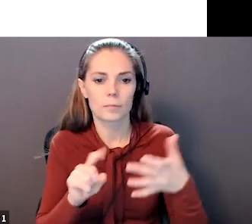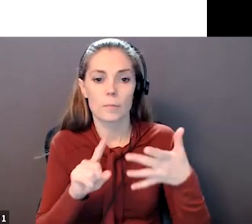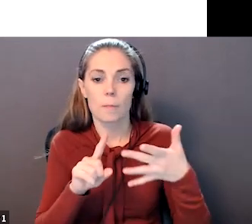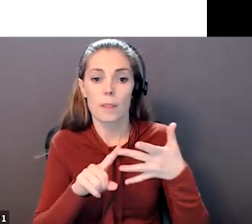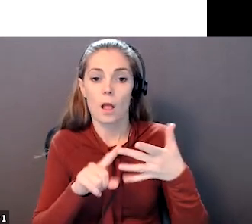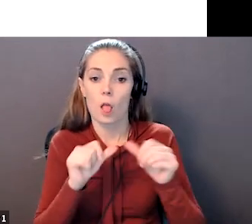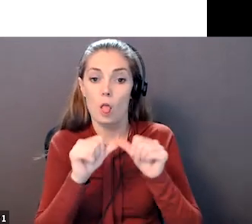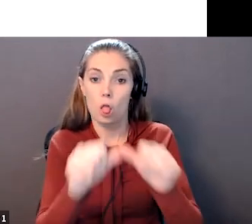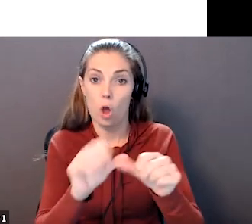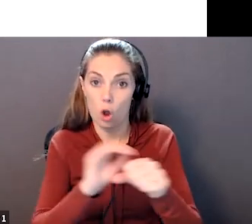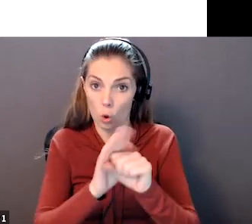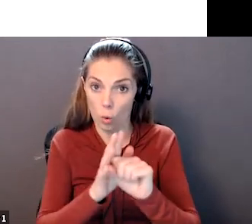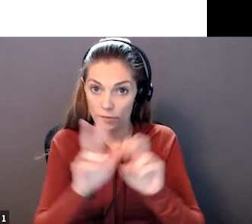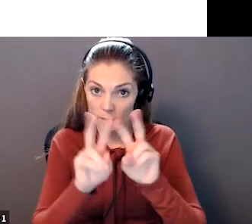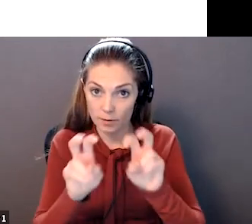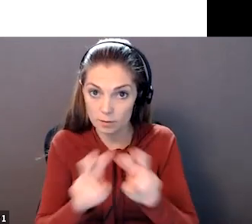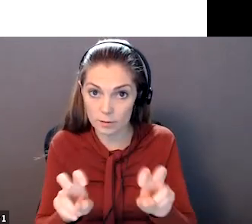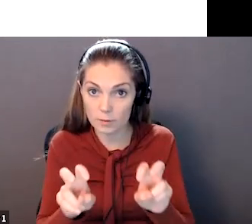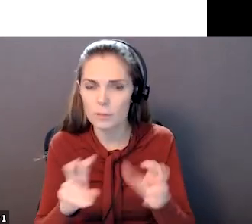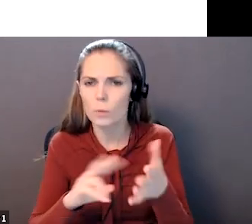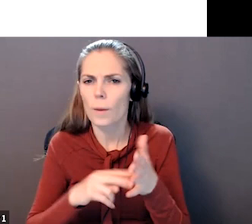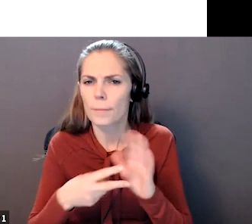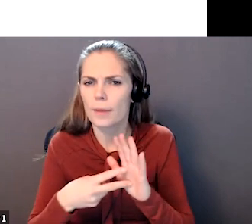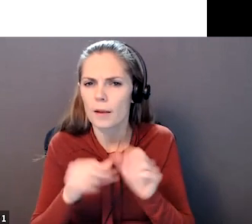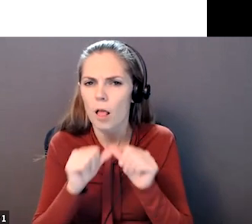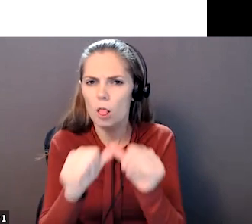what we're kind of seeing with respect to what is defined as long COVID how we have